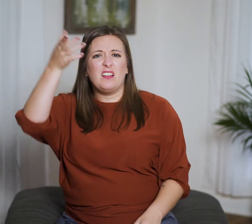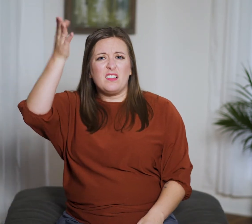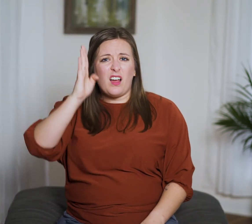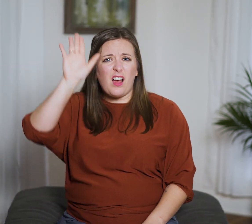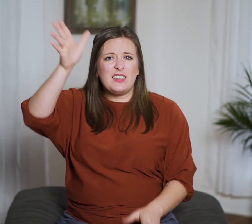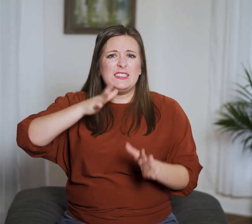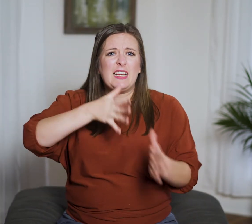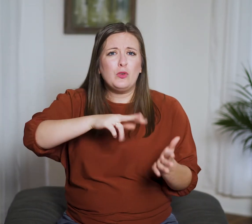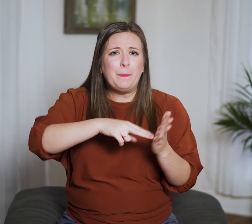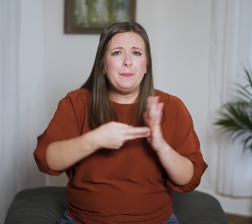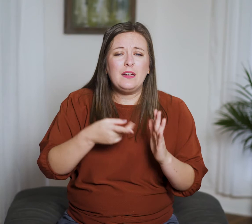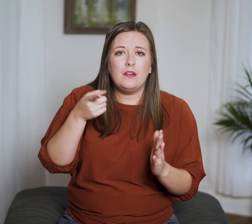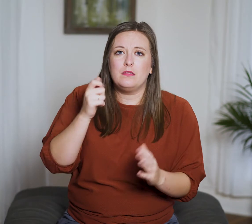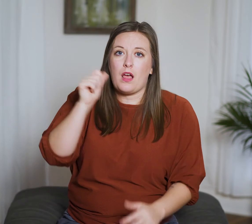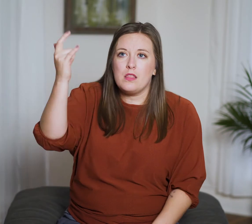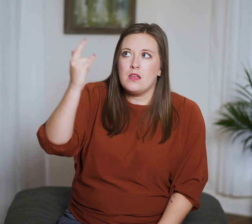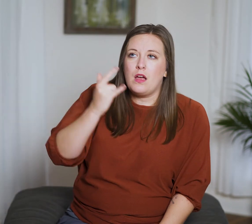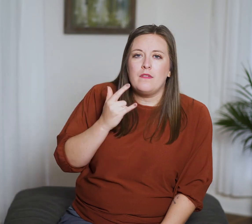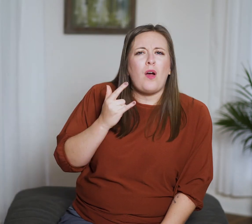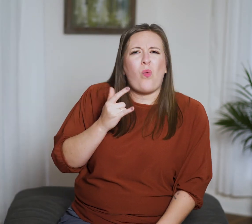God’s hatred doesn’t mean He isn’t loving—